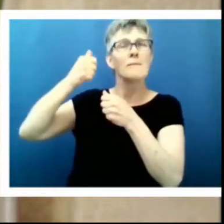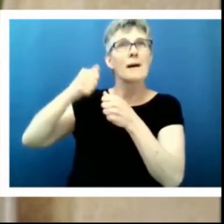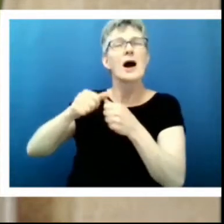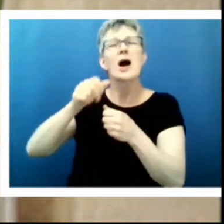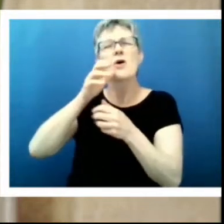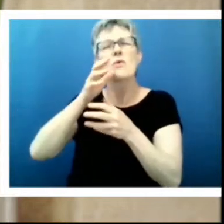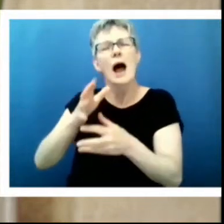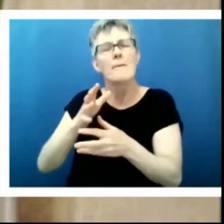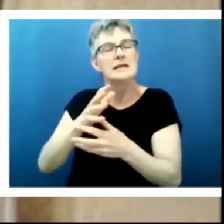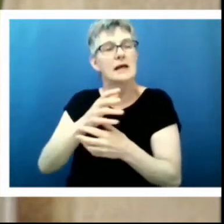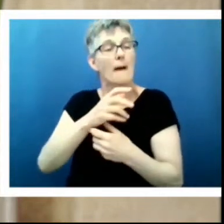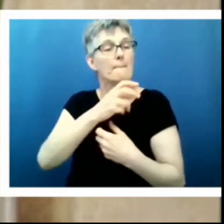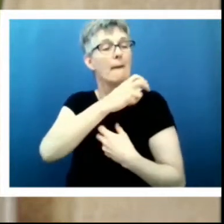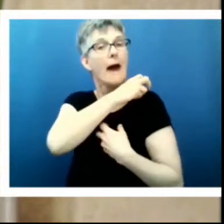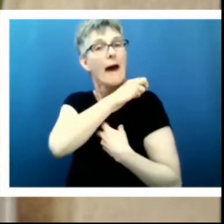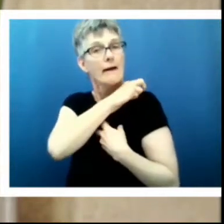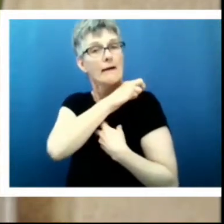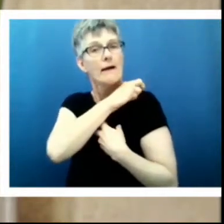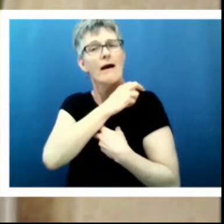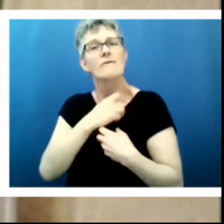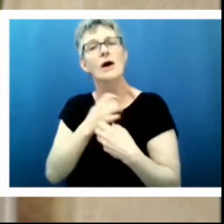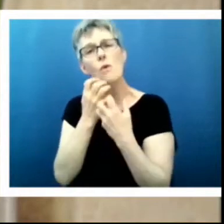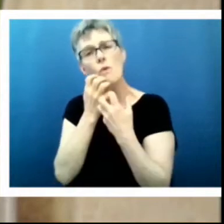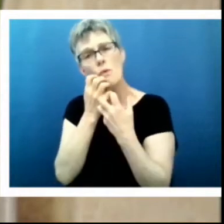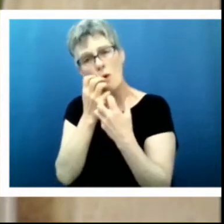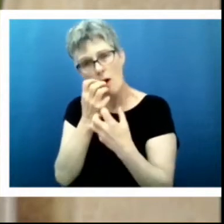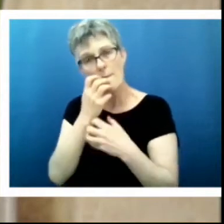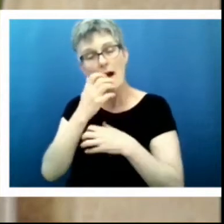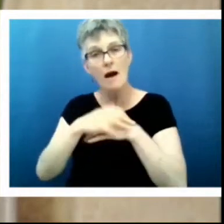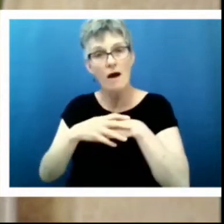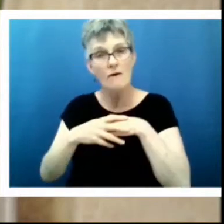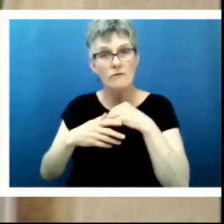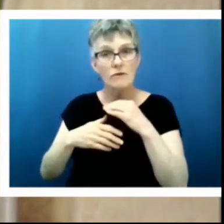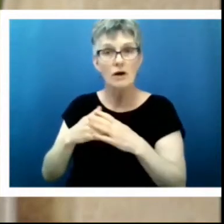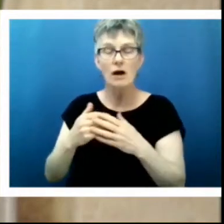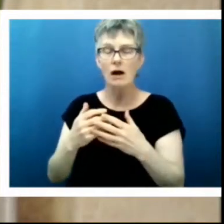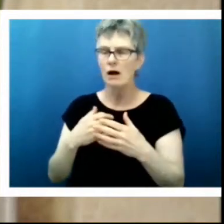I was struck that despite the chaos of war, my dad experienced peace.